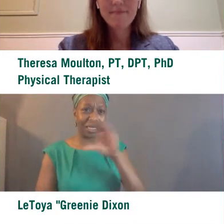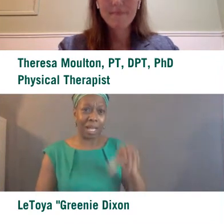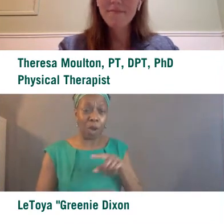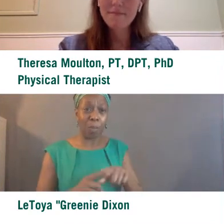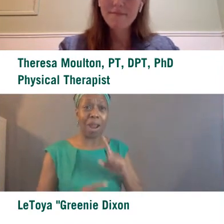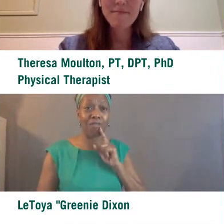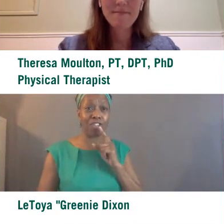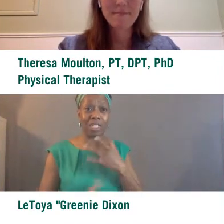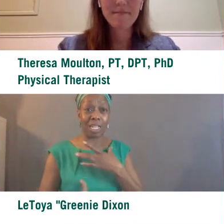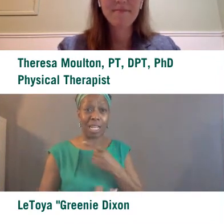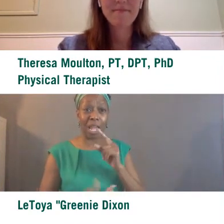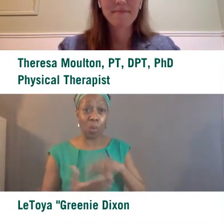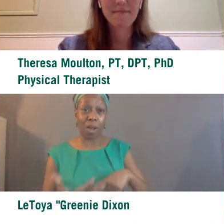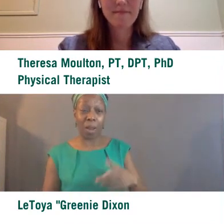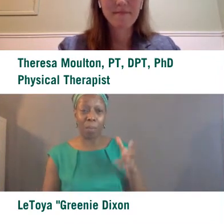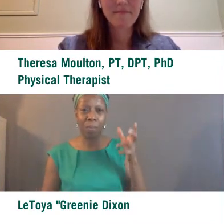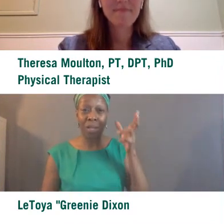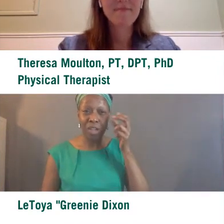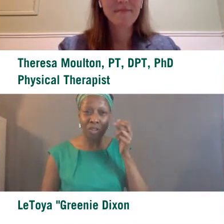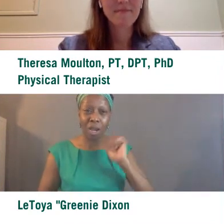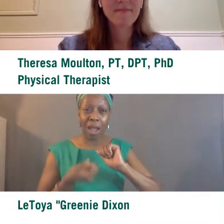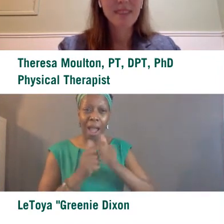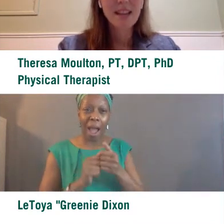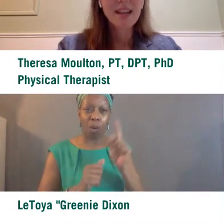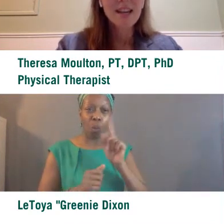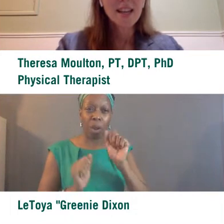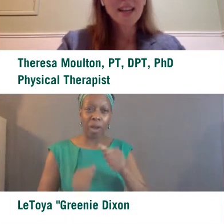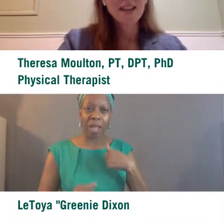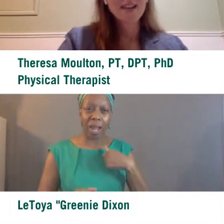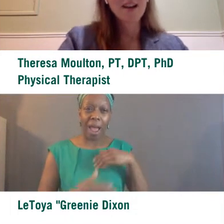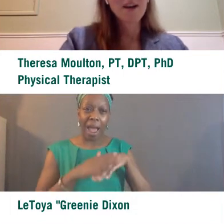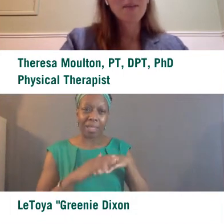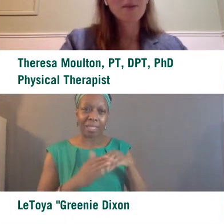How and where can they access some of these things. Yeah.